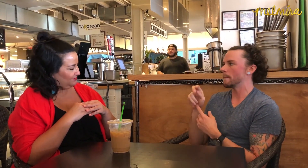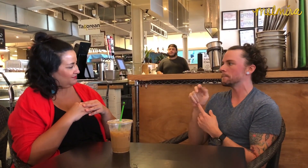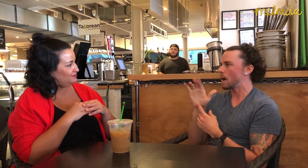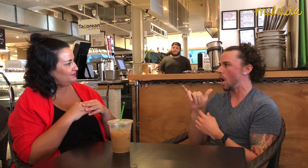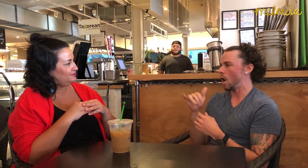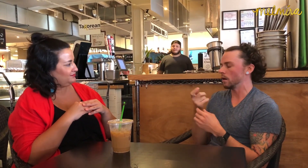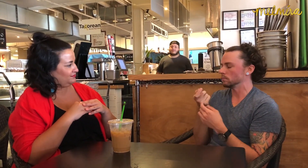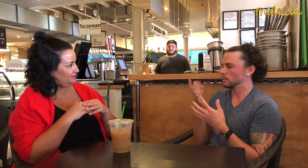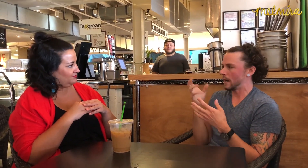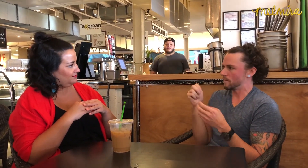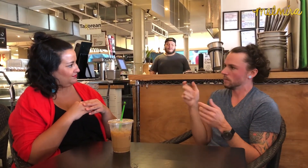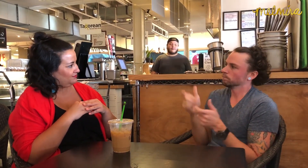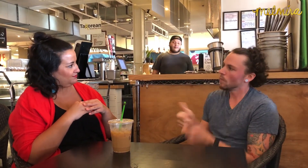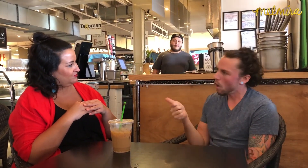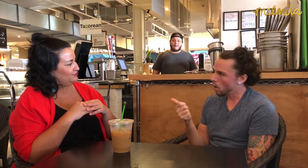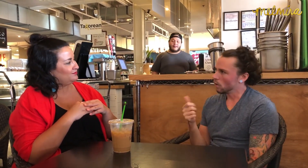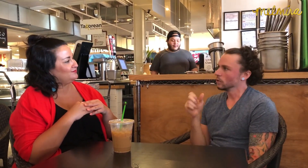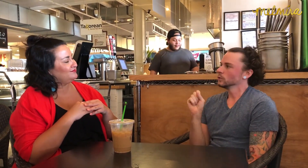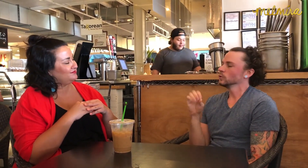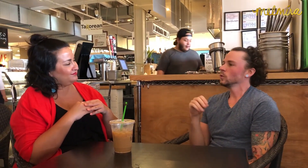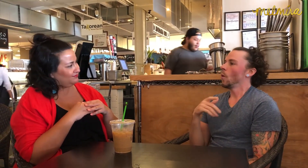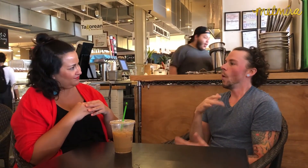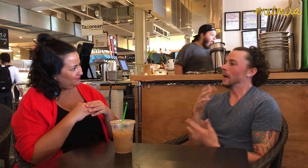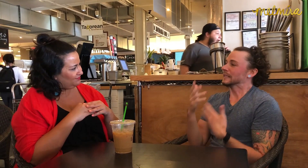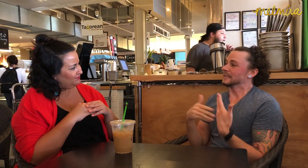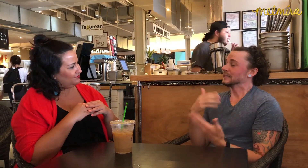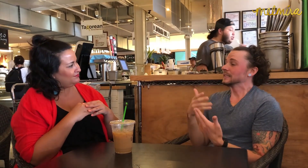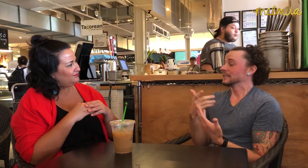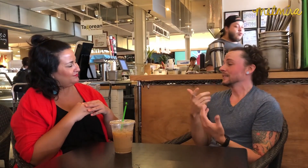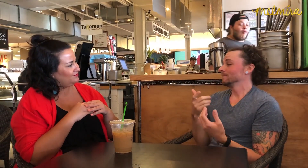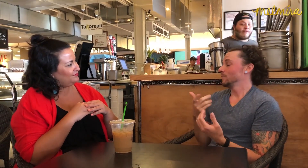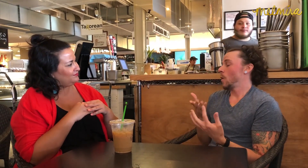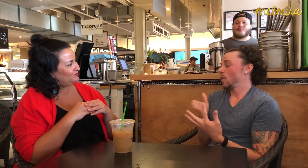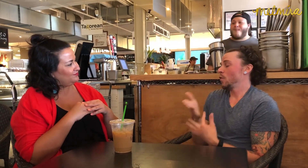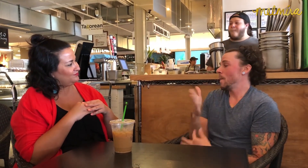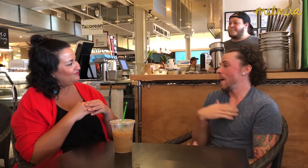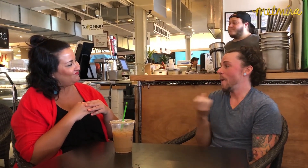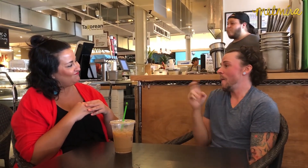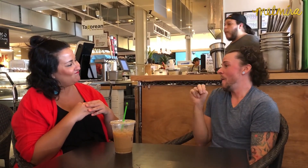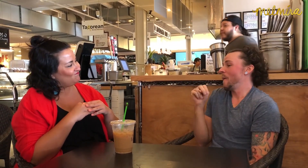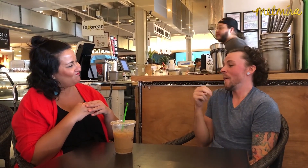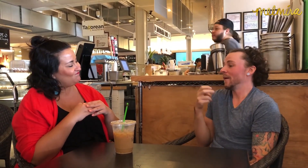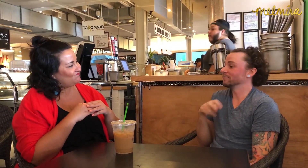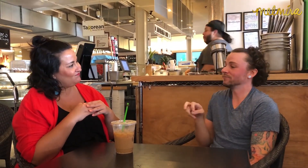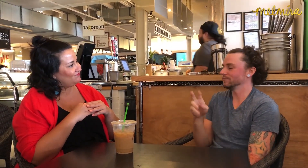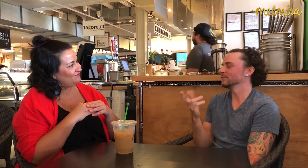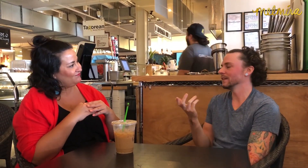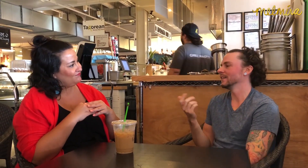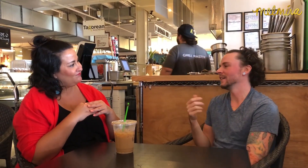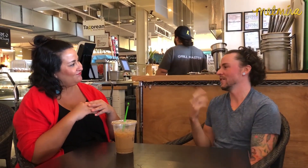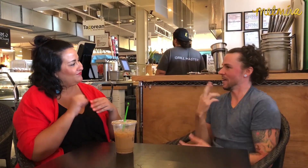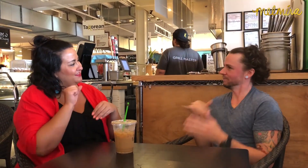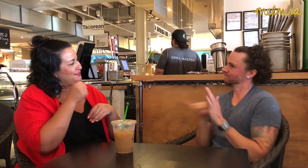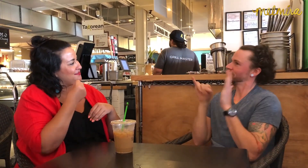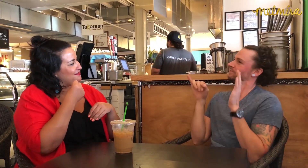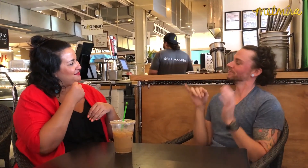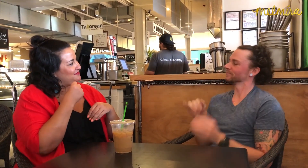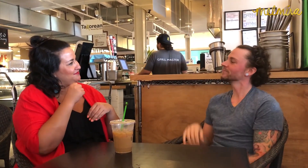There's an even smaller number of people who are non-binary. I went through my own journey in discovering my identity.